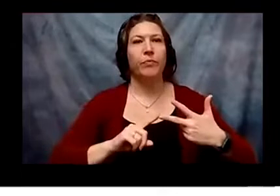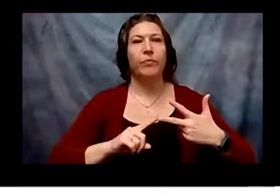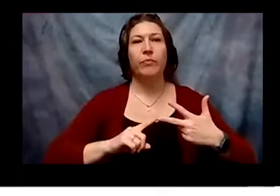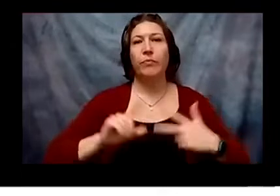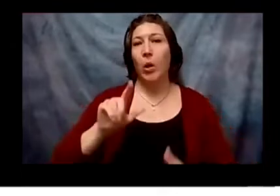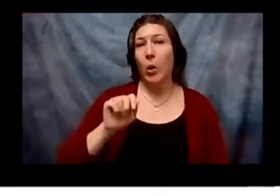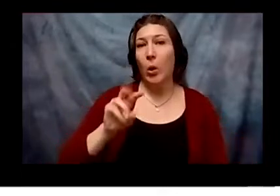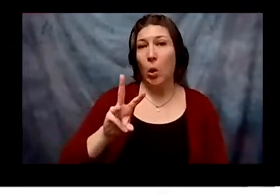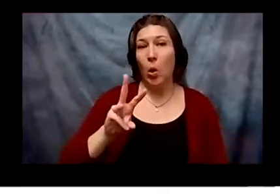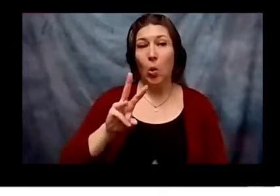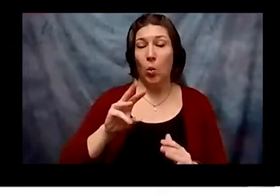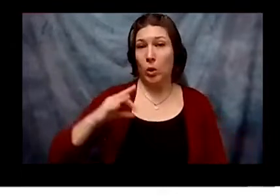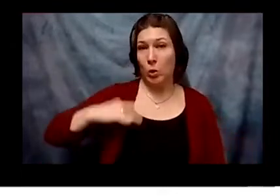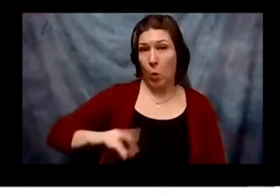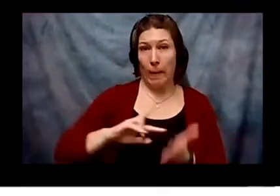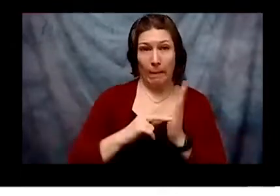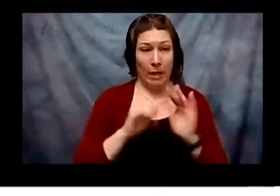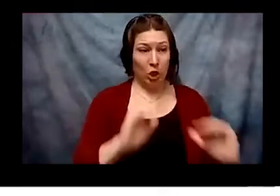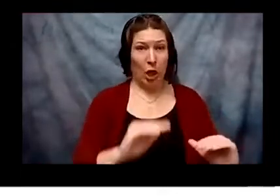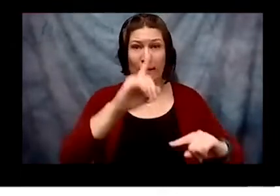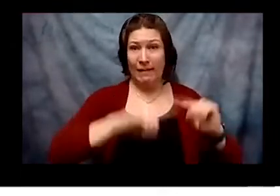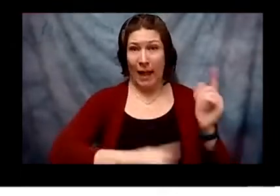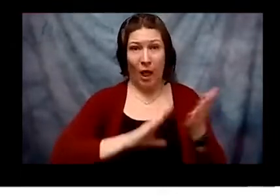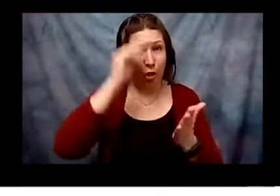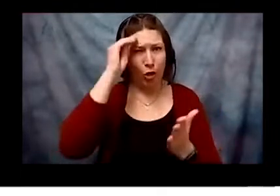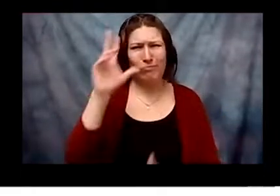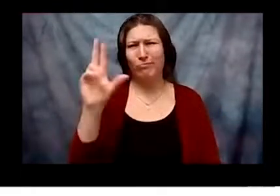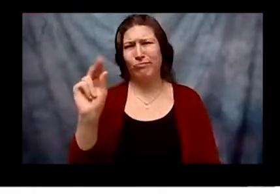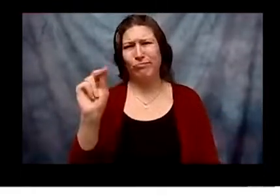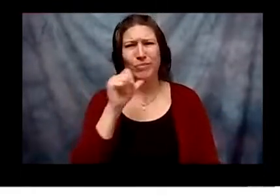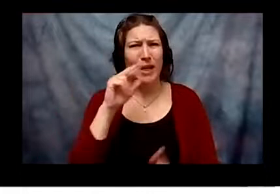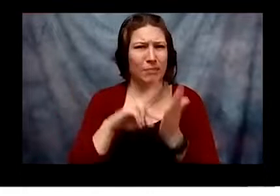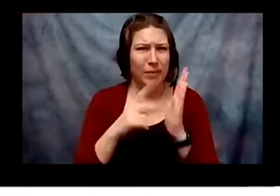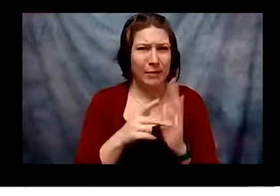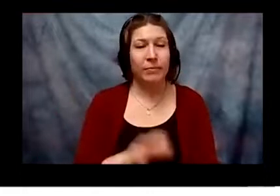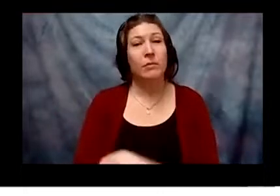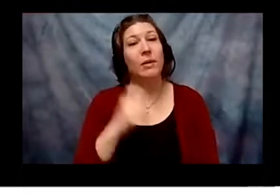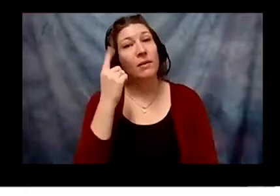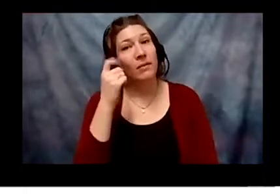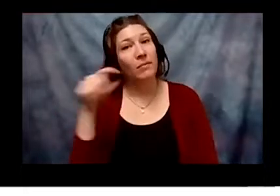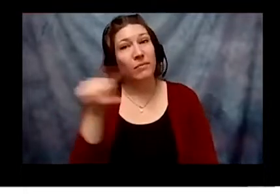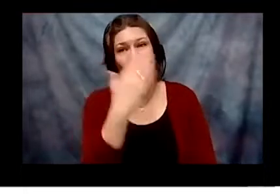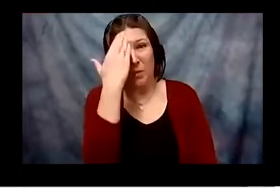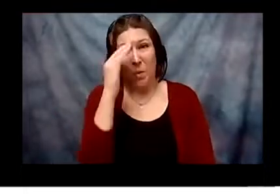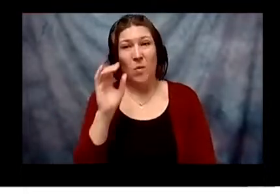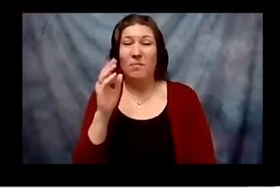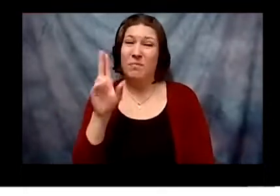do not mean a child cannot learn. As you might know, the United States took Binet's tests and used it in